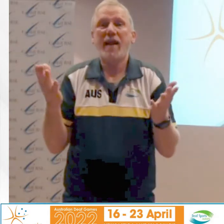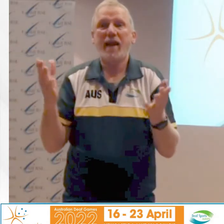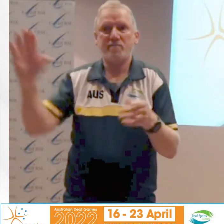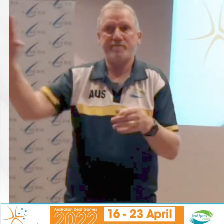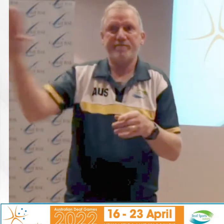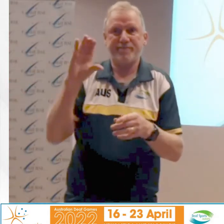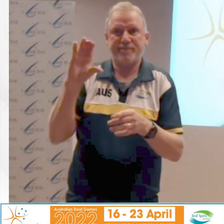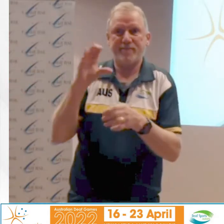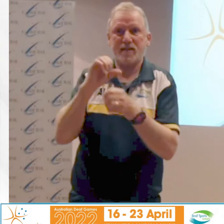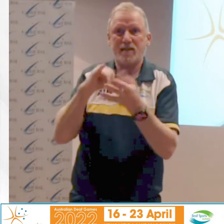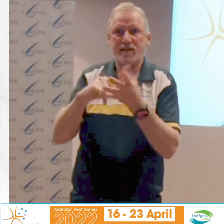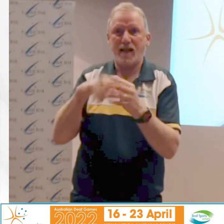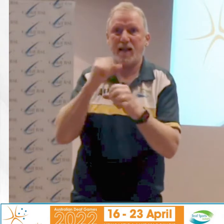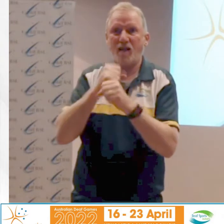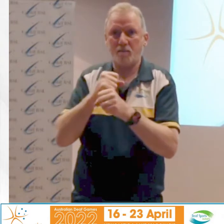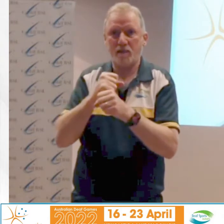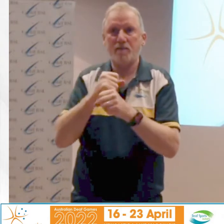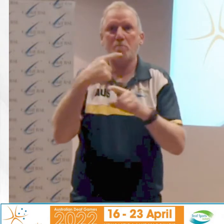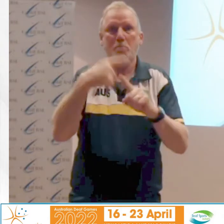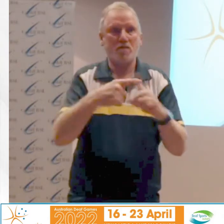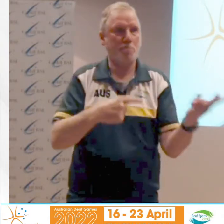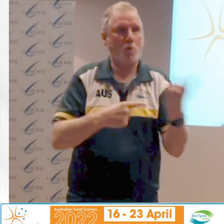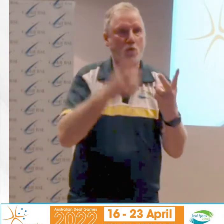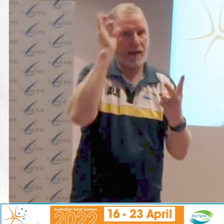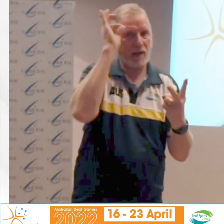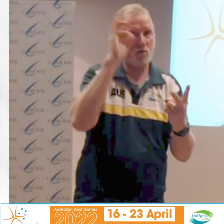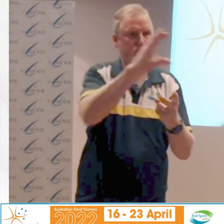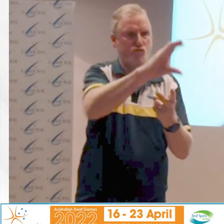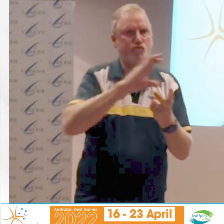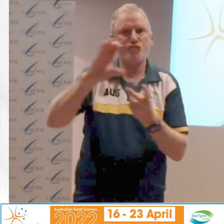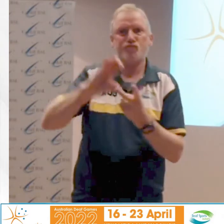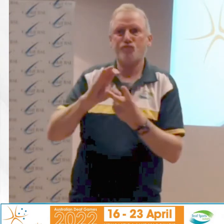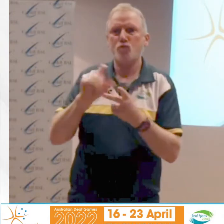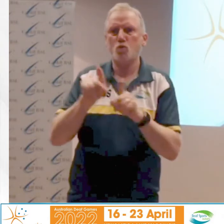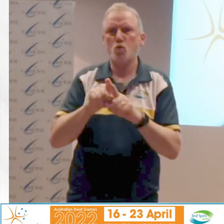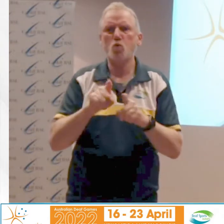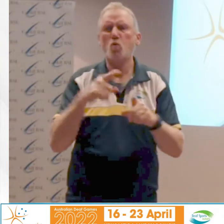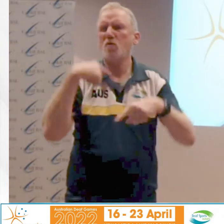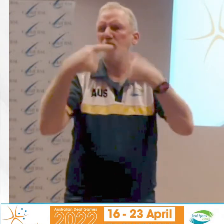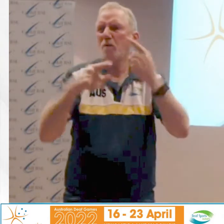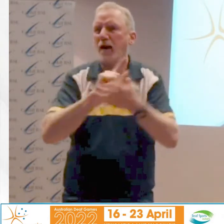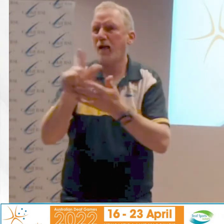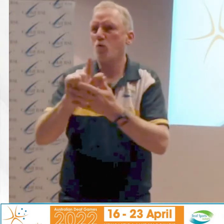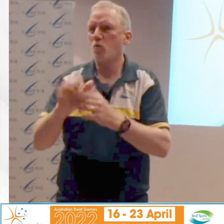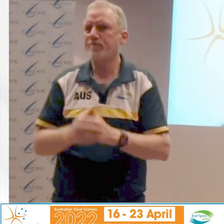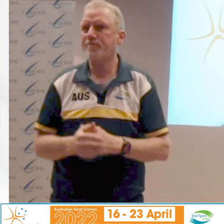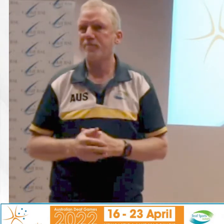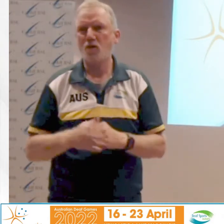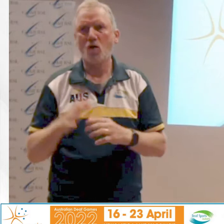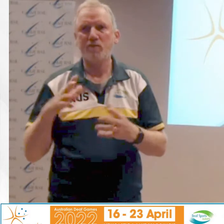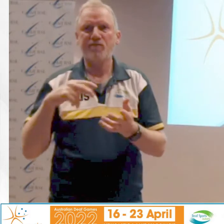us and they're giving us some funding as well as both councils will be supplying some funding for